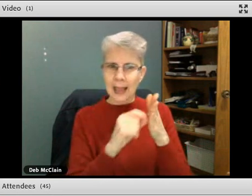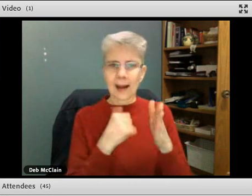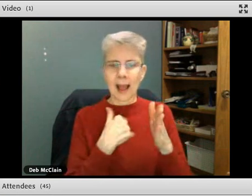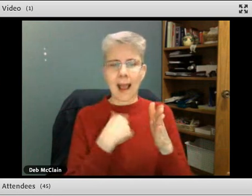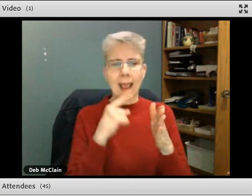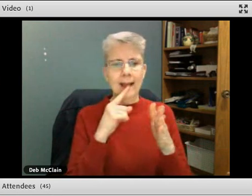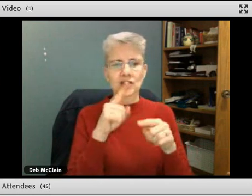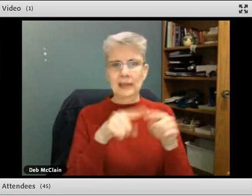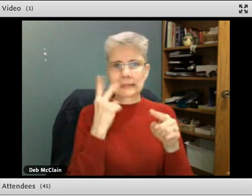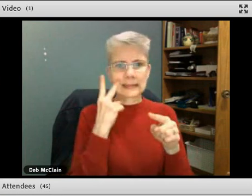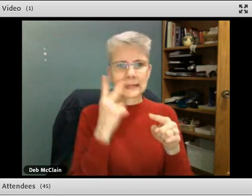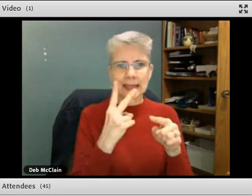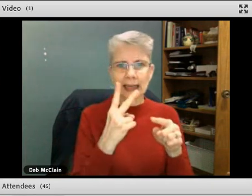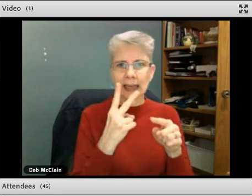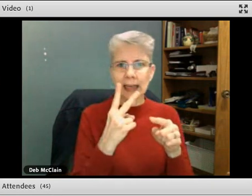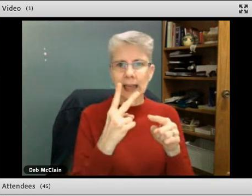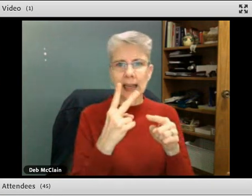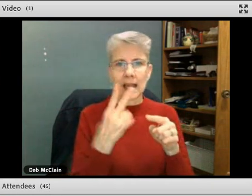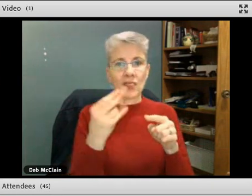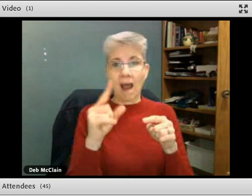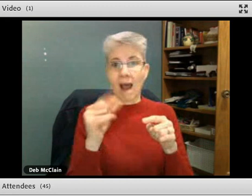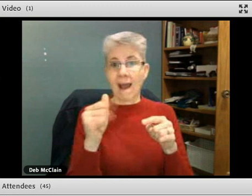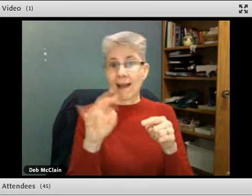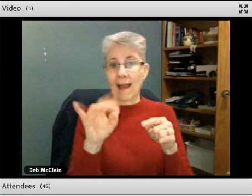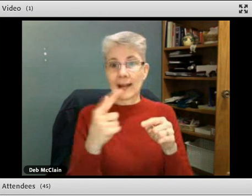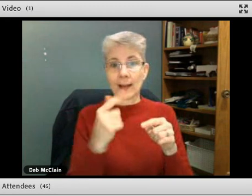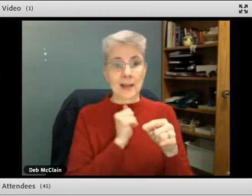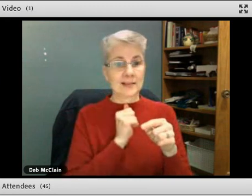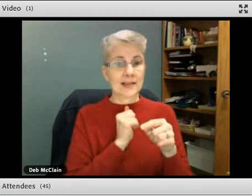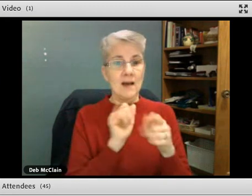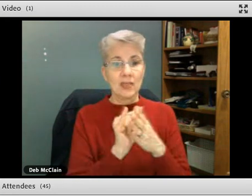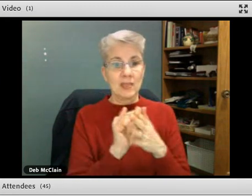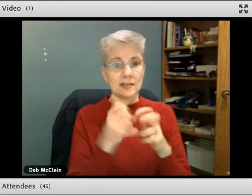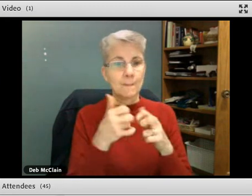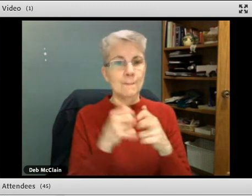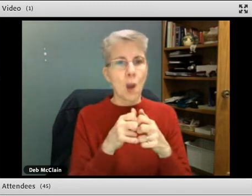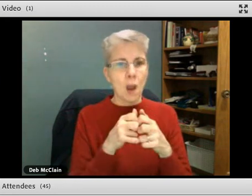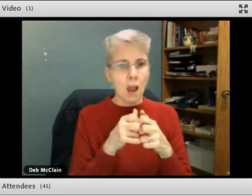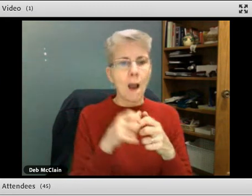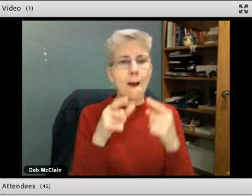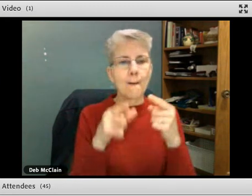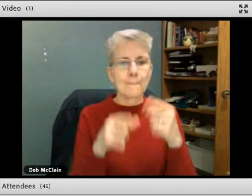so that's a problem. There are little bits of highlighting.